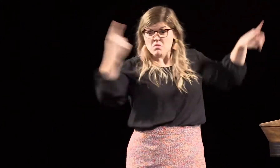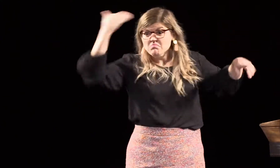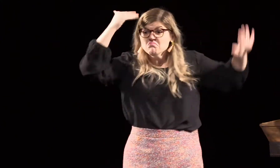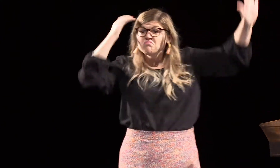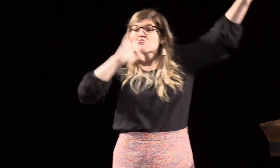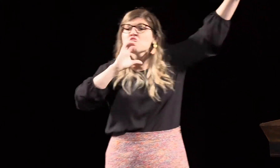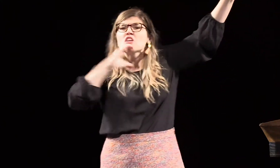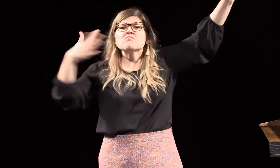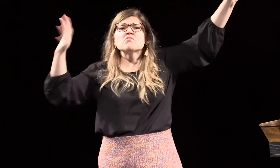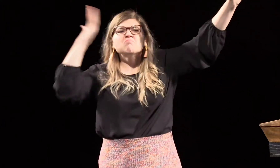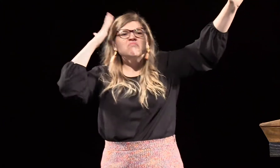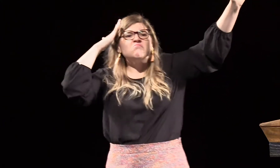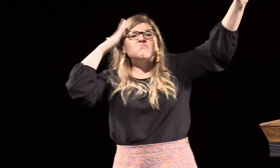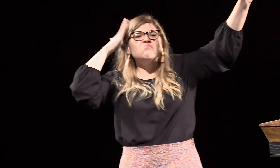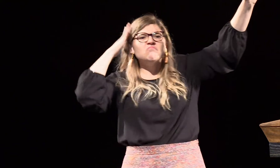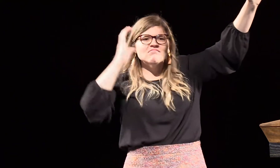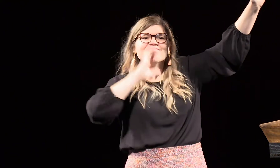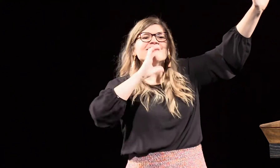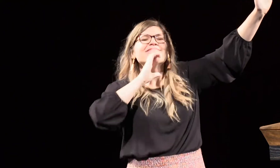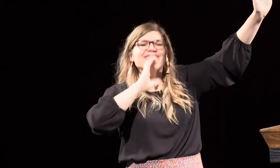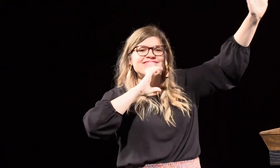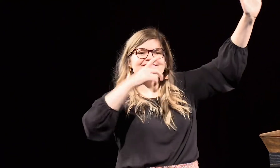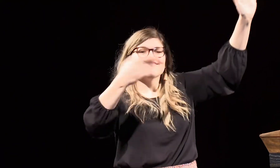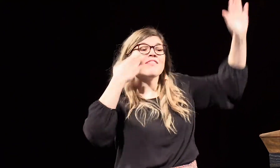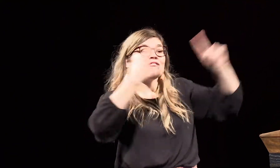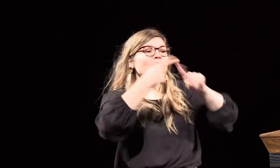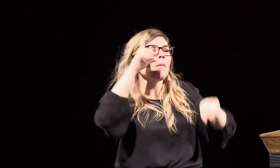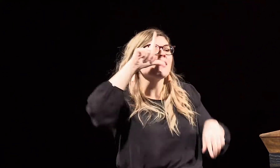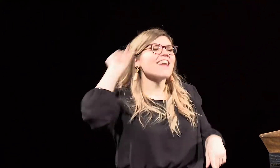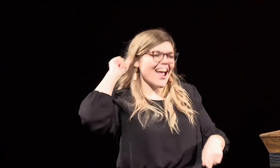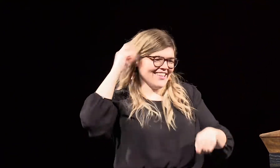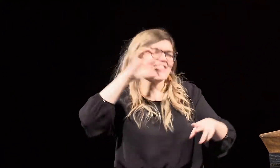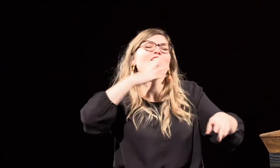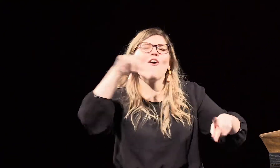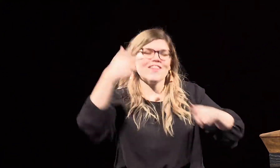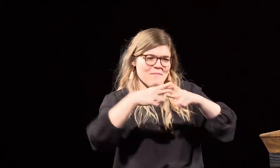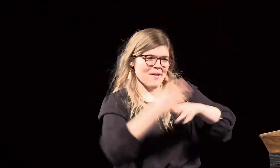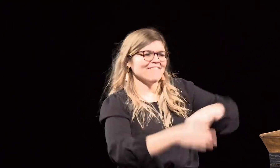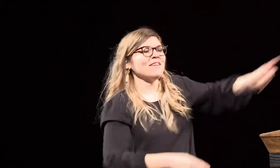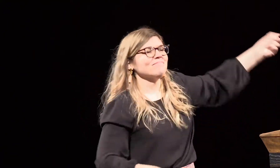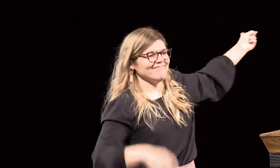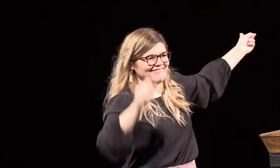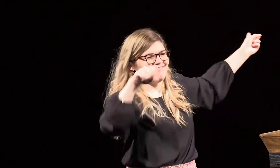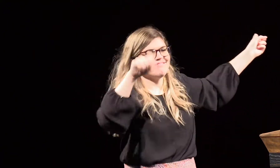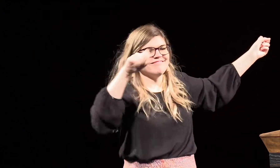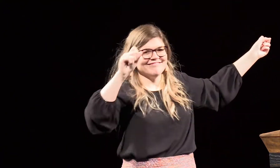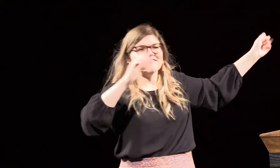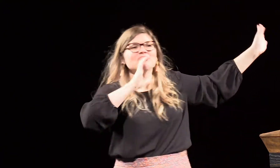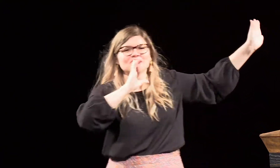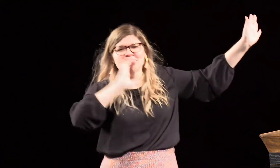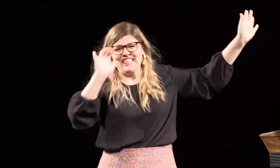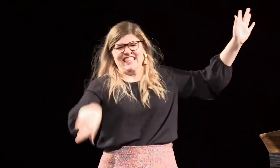Does anyone know who Carlin is? From Gallaudet? OK, yep. Maybe you know his name from there.